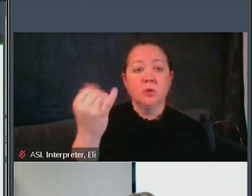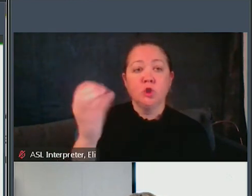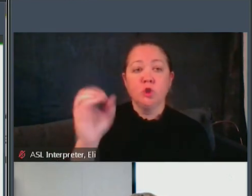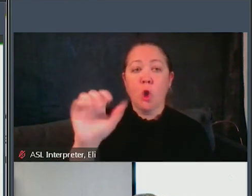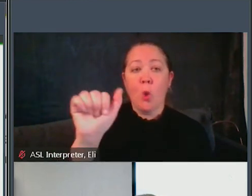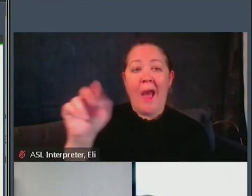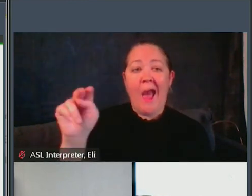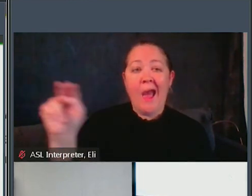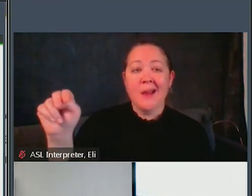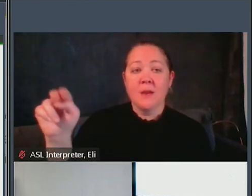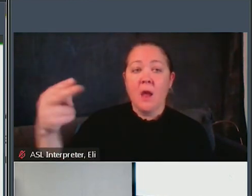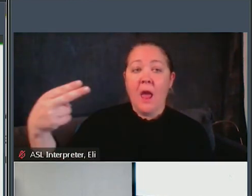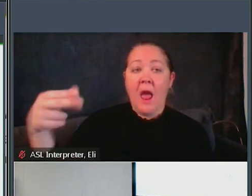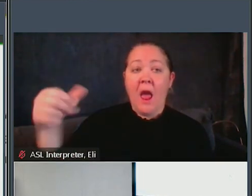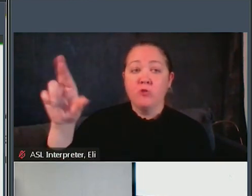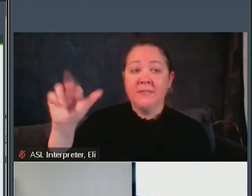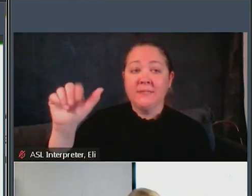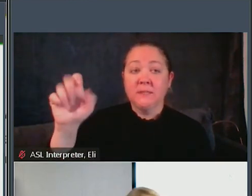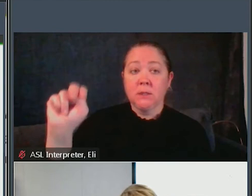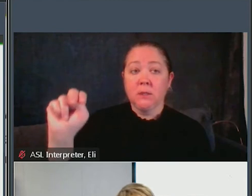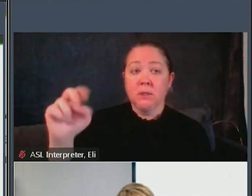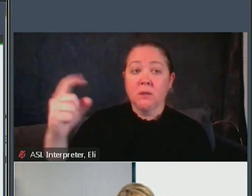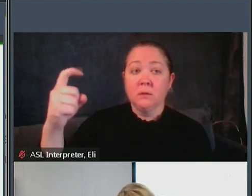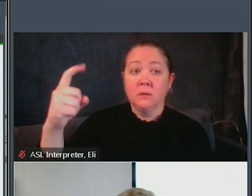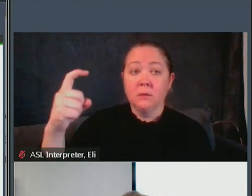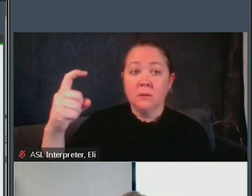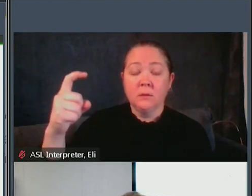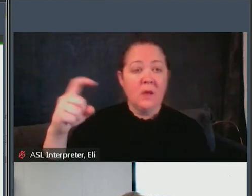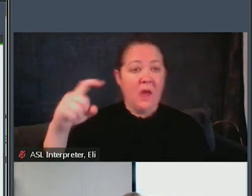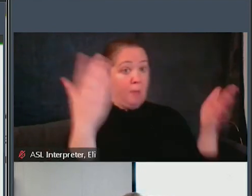And I think you said I meet her. All right. You said that. Okay.